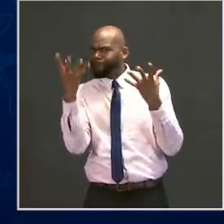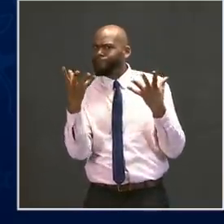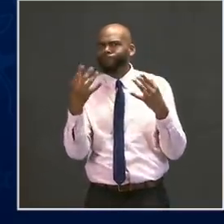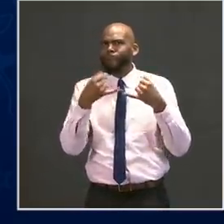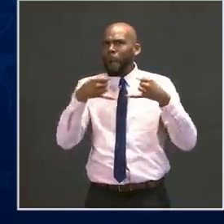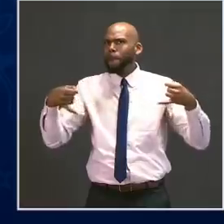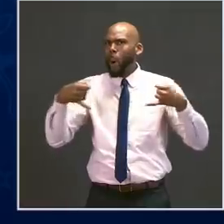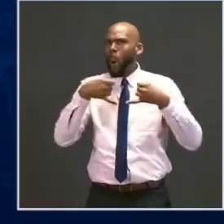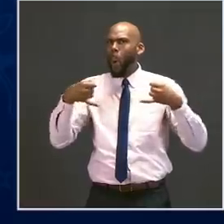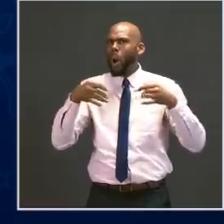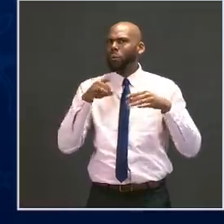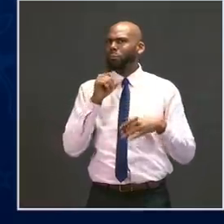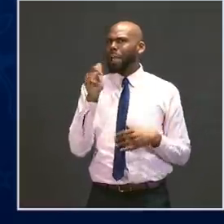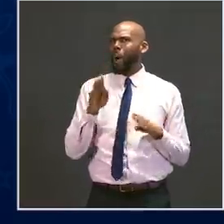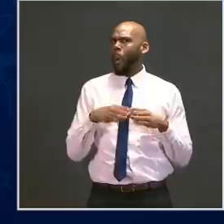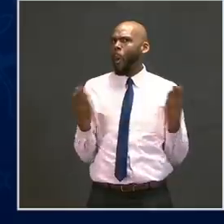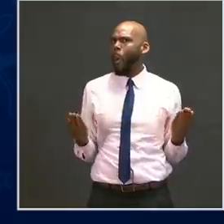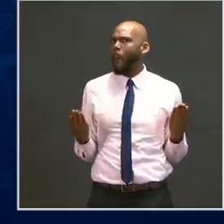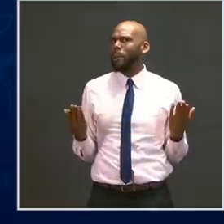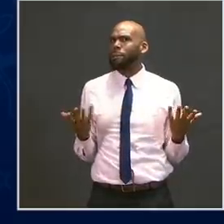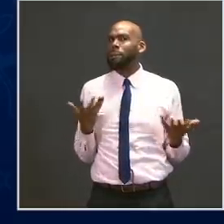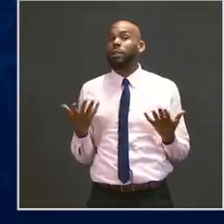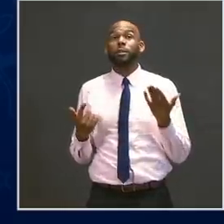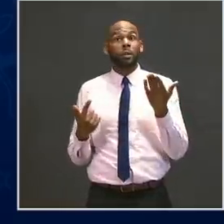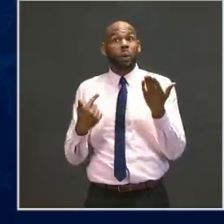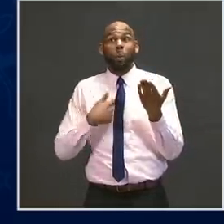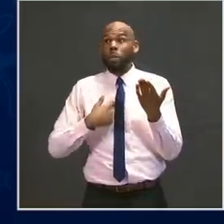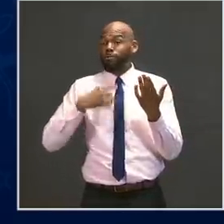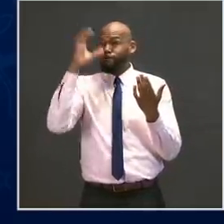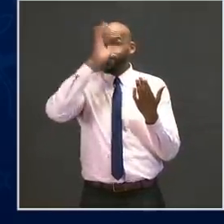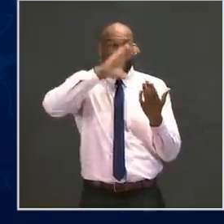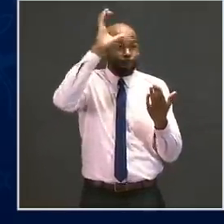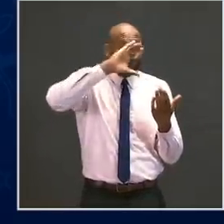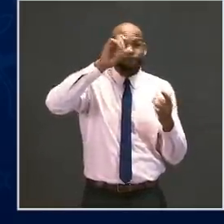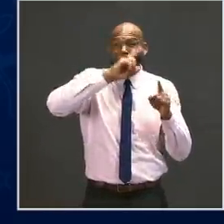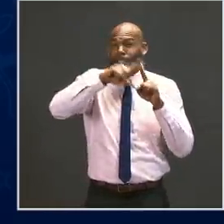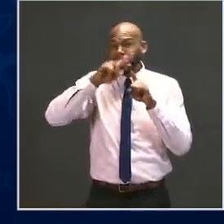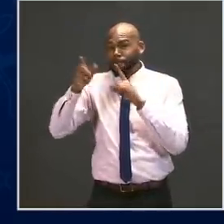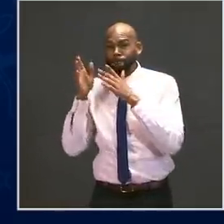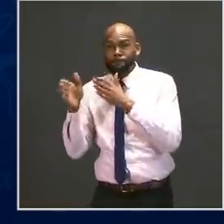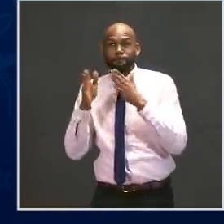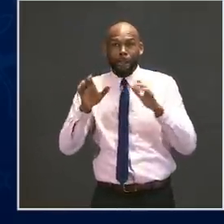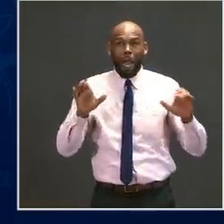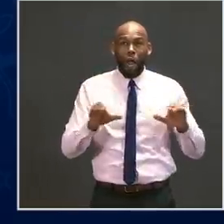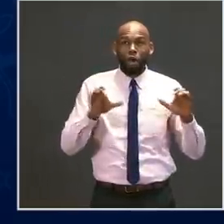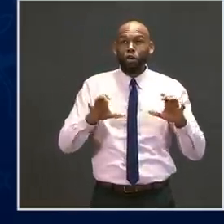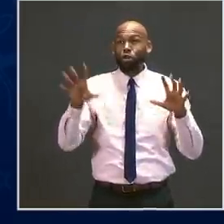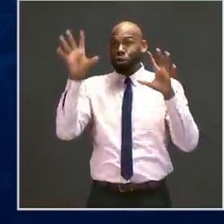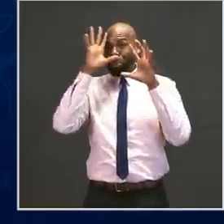Ms. Psaki: Well, we're looking for every opportunity we can, of course -- from the President, to the Secretary of Homeland Security,